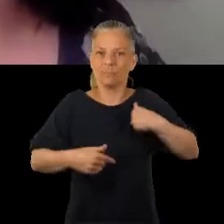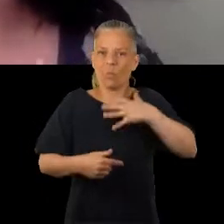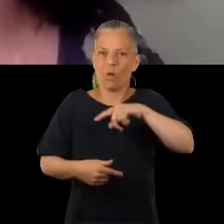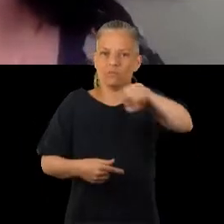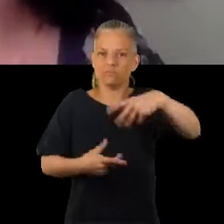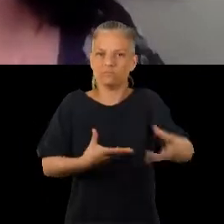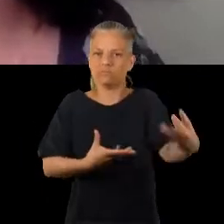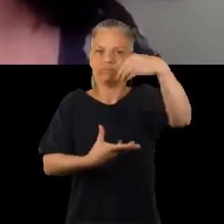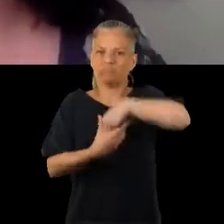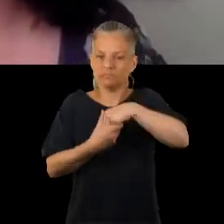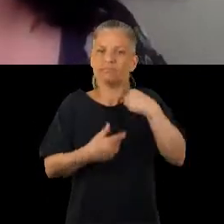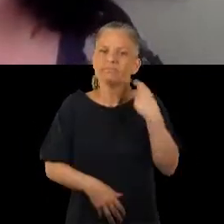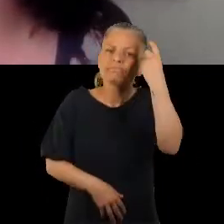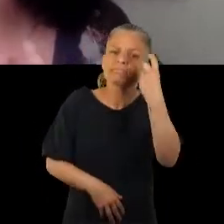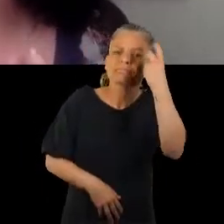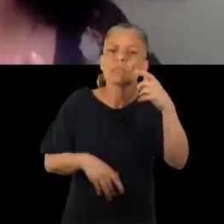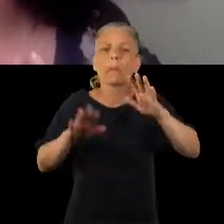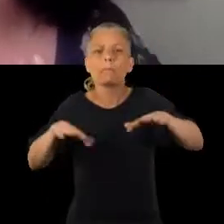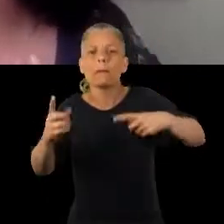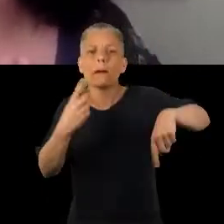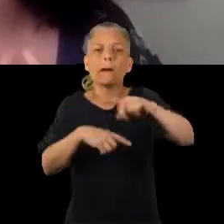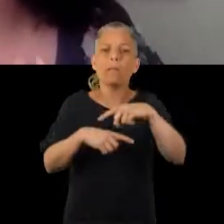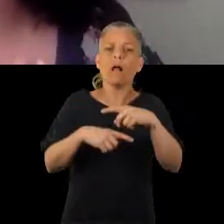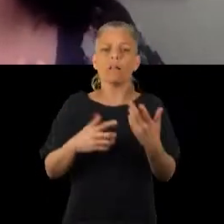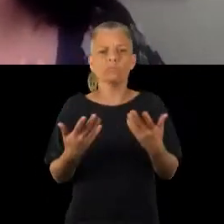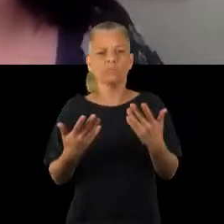group as a member I was absolutely terrified. Because I thought, everybody who was in there